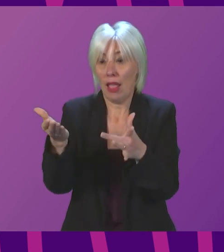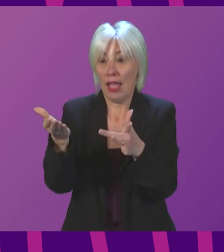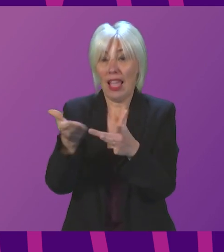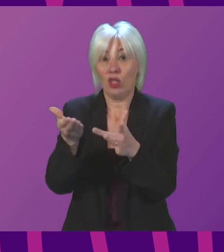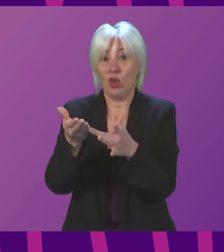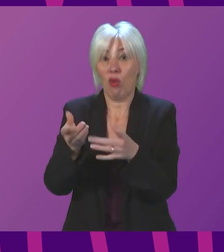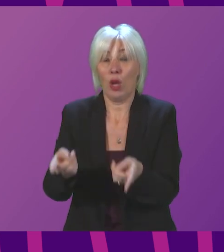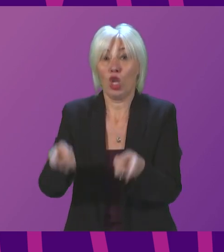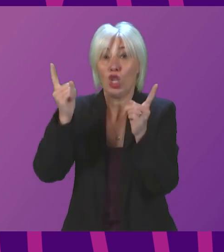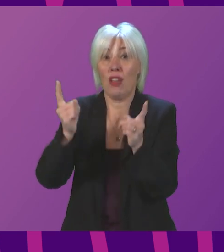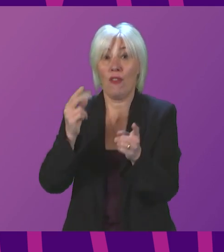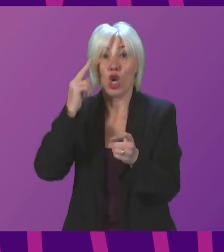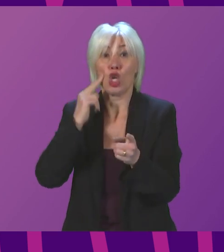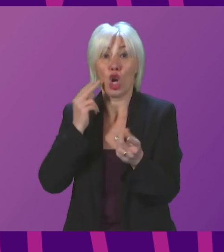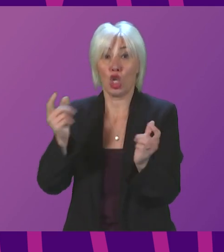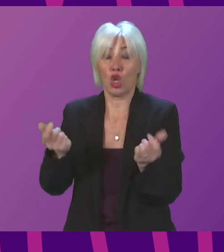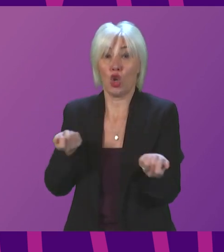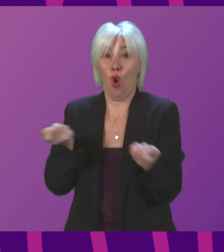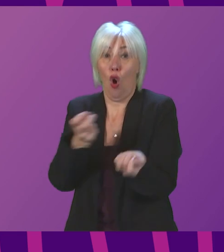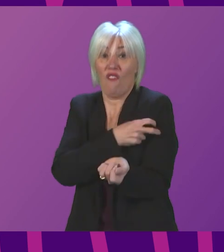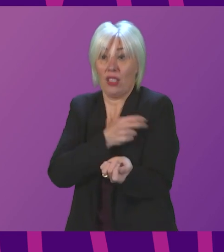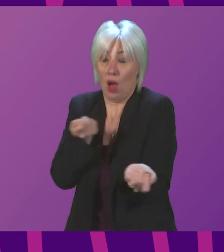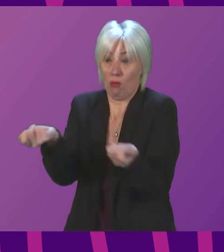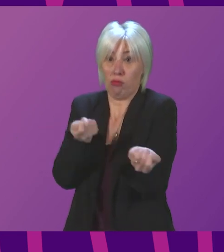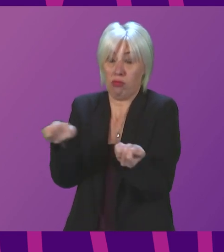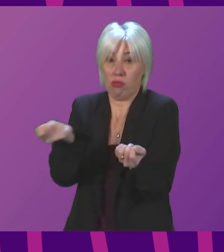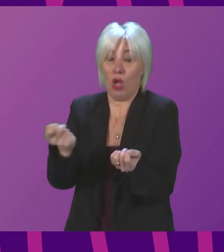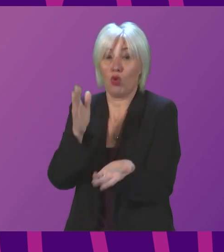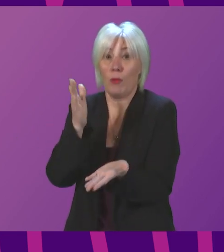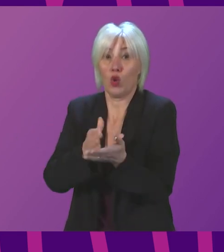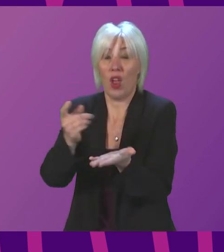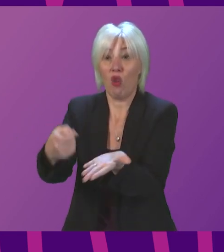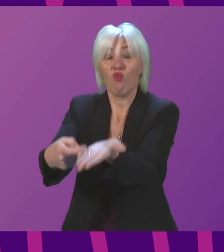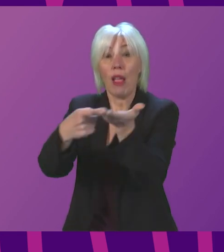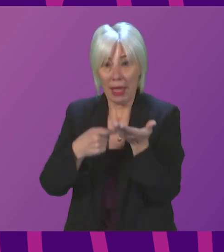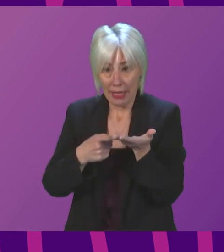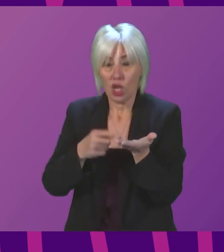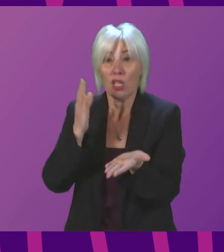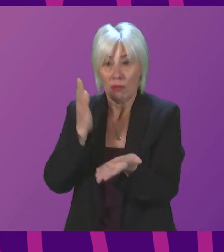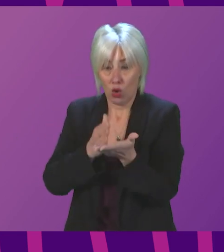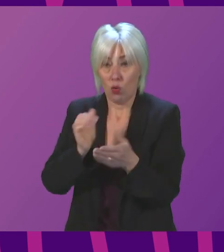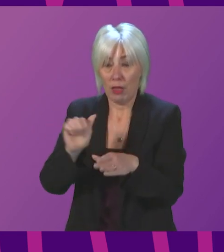officer will chair the meeting. It is about ensuring that recommendations are implemented, and that is what has happened.